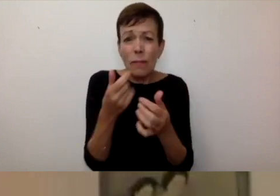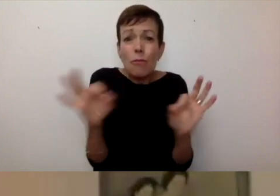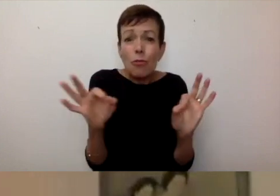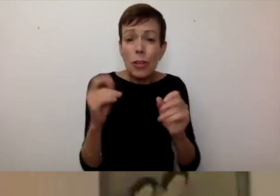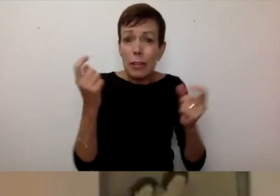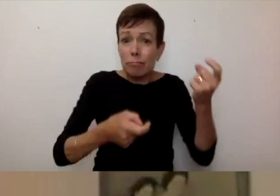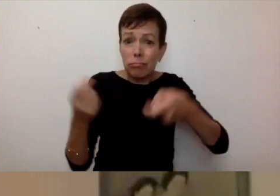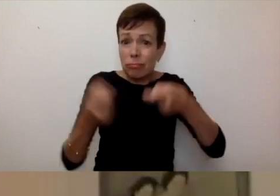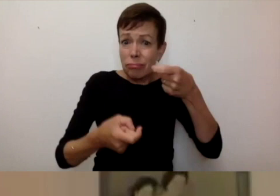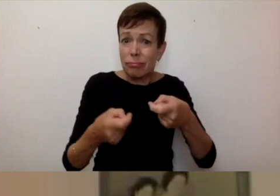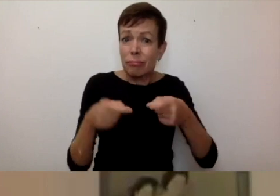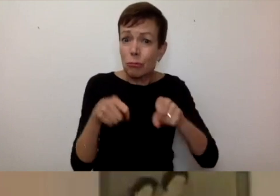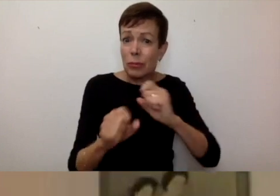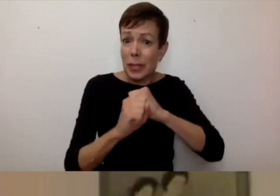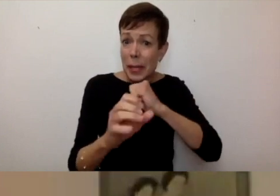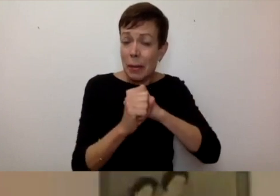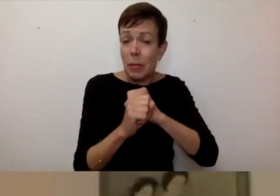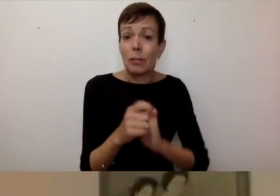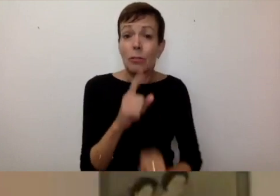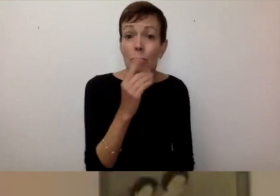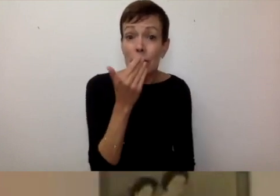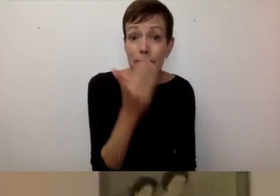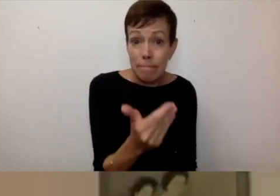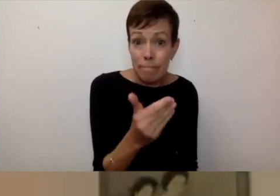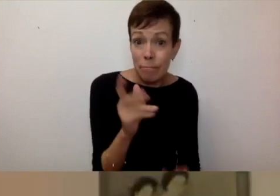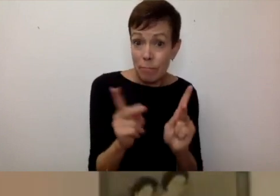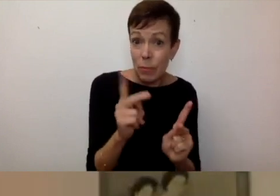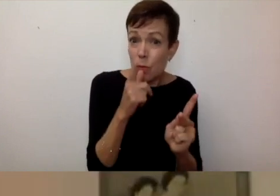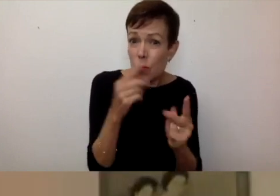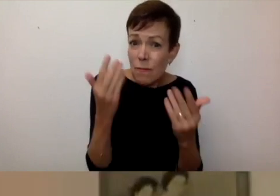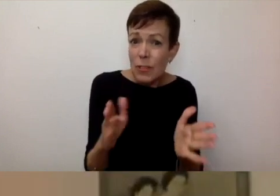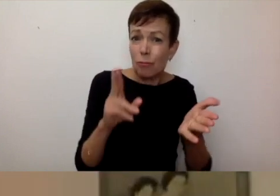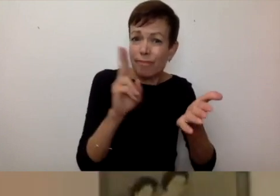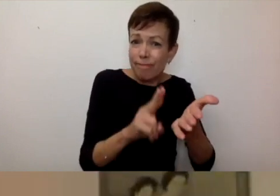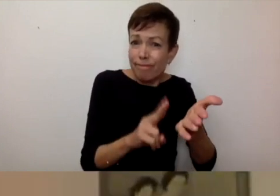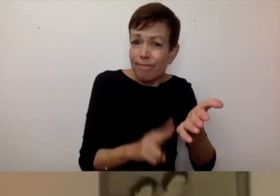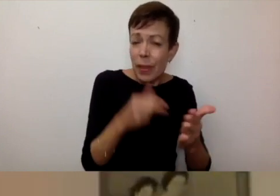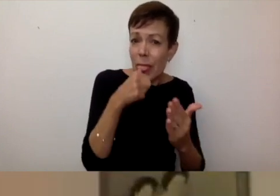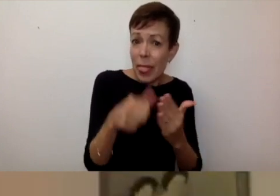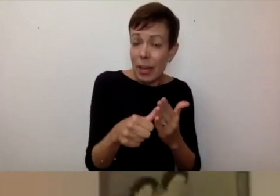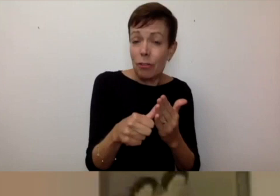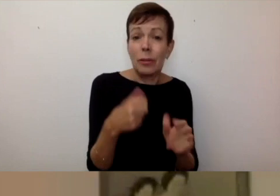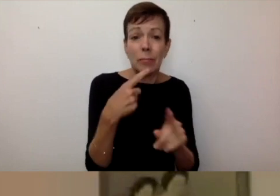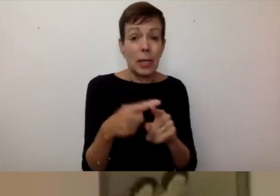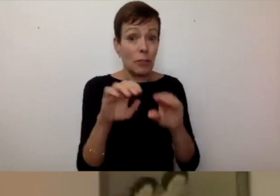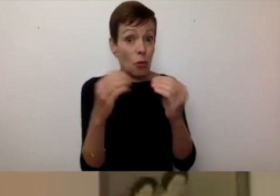who signed the letter and a big thanks to the organizations representing 75 000 artists writers technicians and